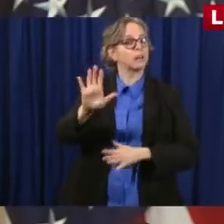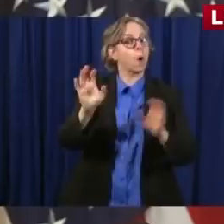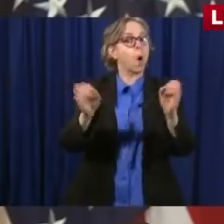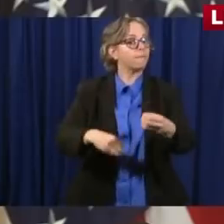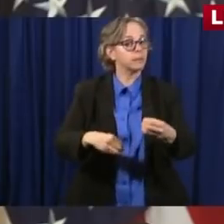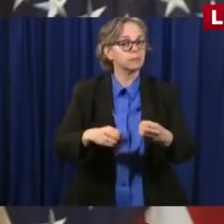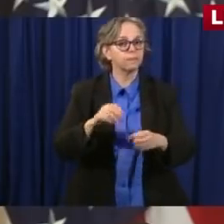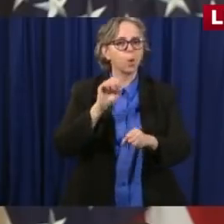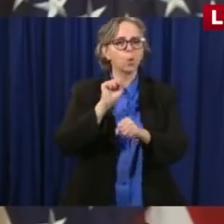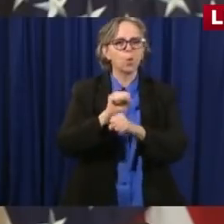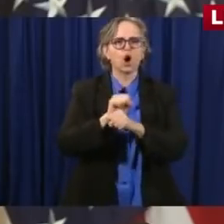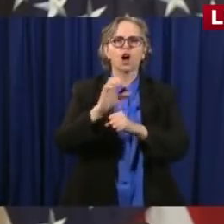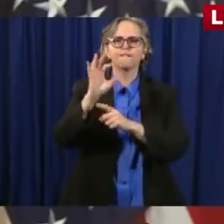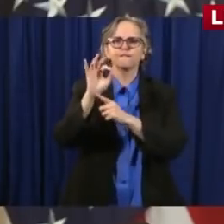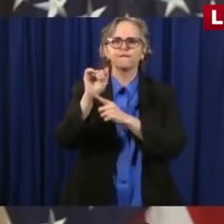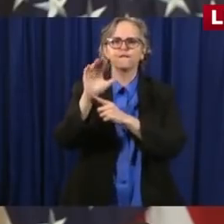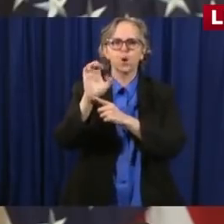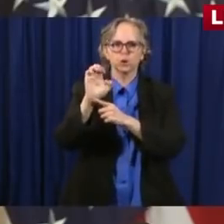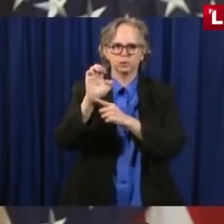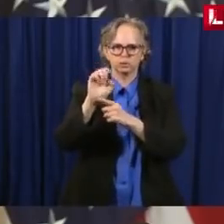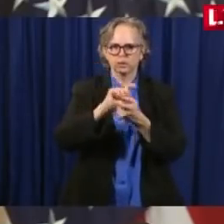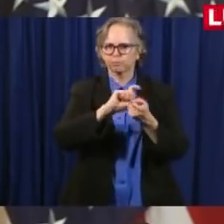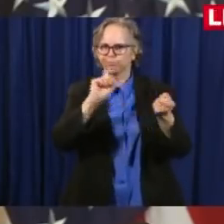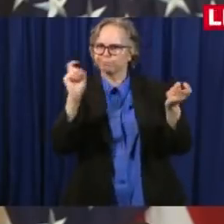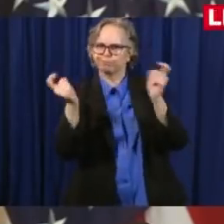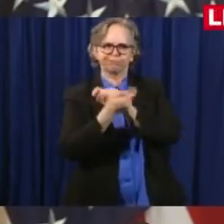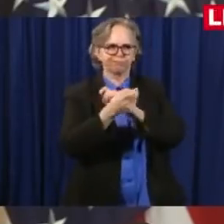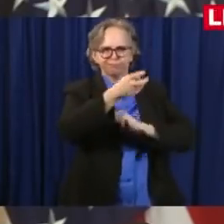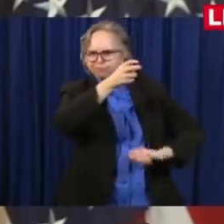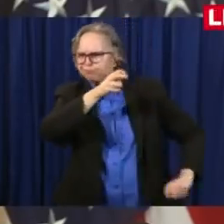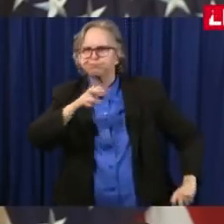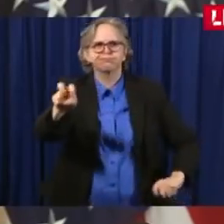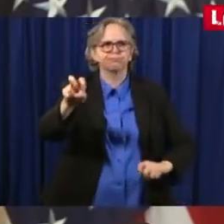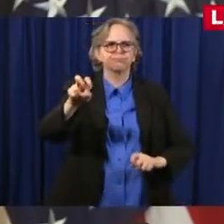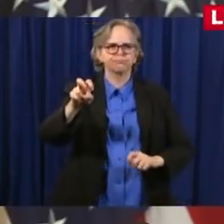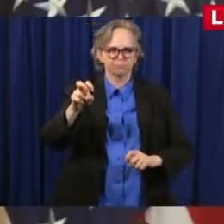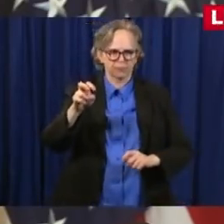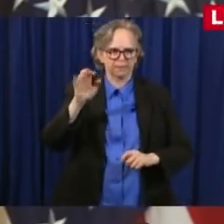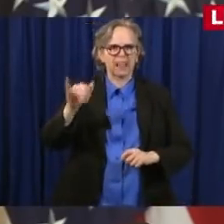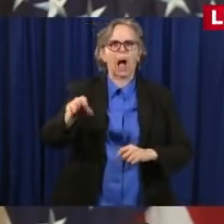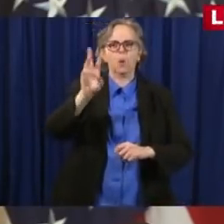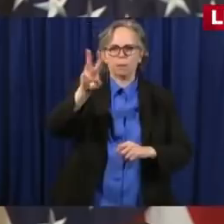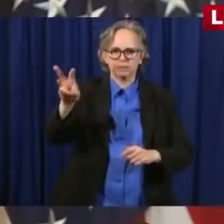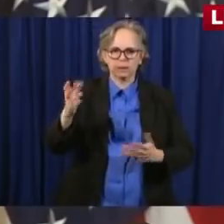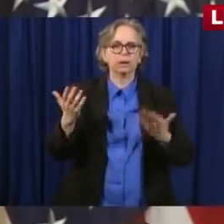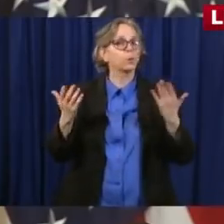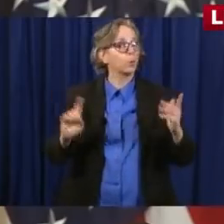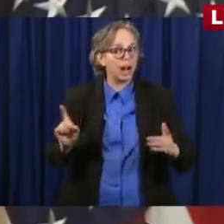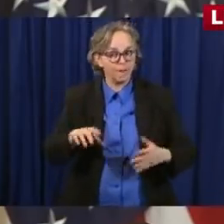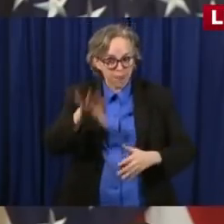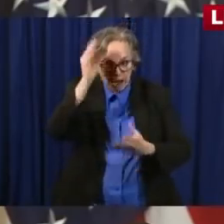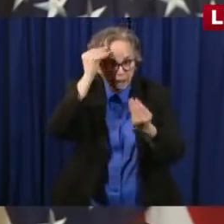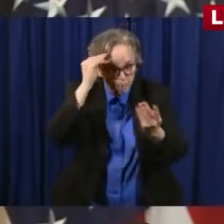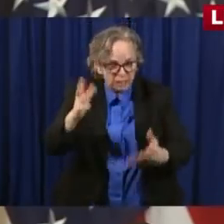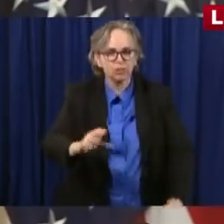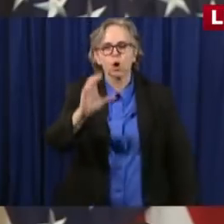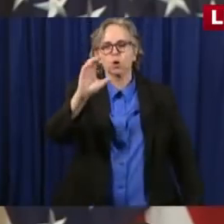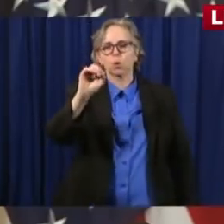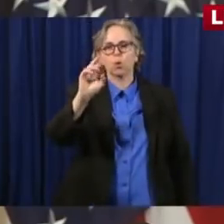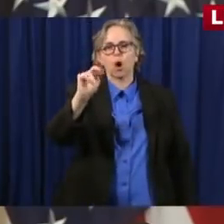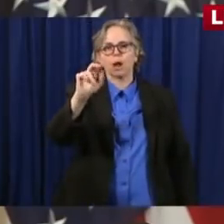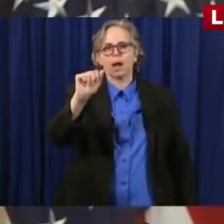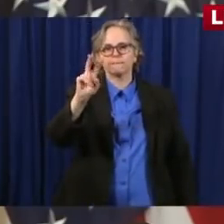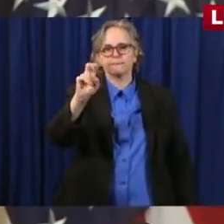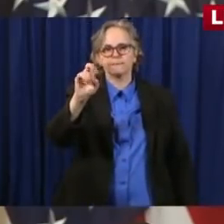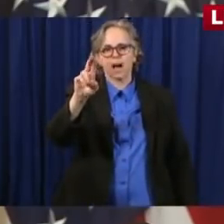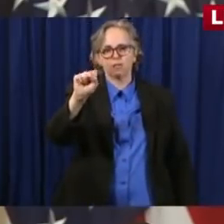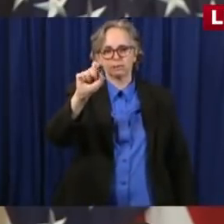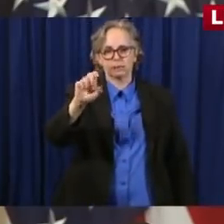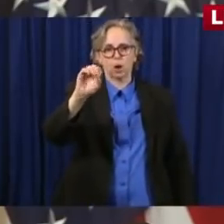WE HAVE PARTNERED WITH THE GOVERNOR’S OFFICE OF WORKFORCE TRANSFORMATION AND THE LAUNCH OF A WEBSITE.